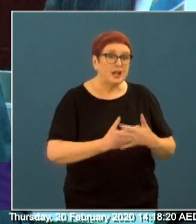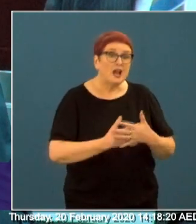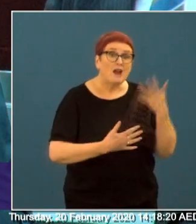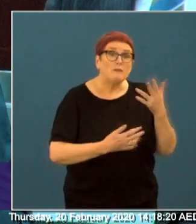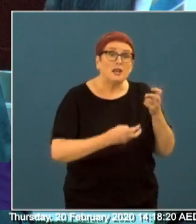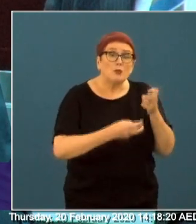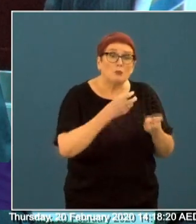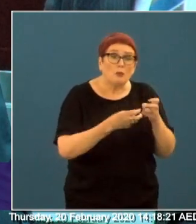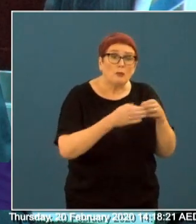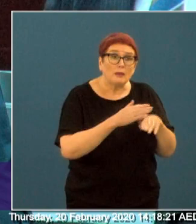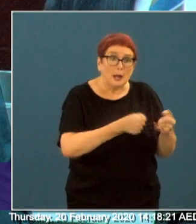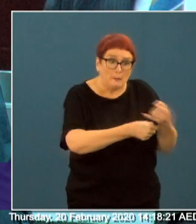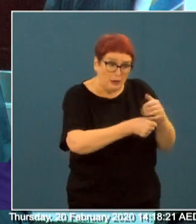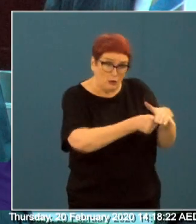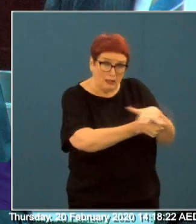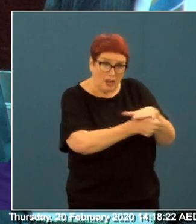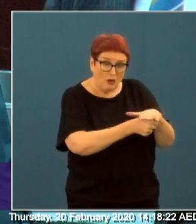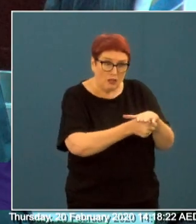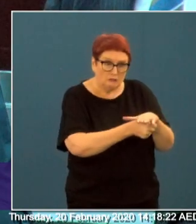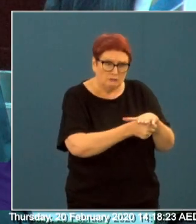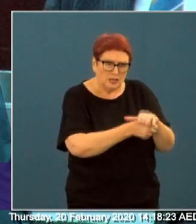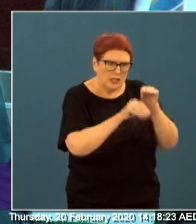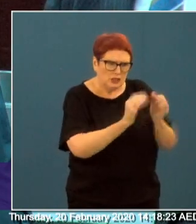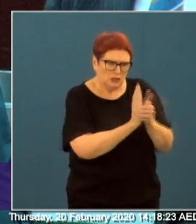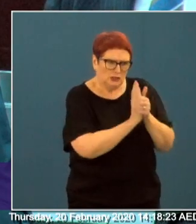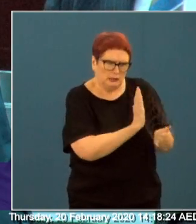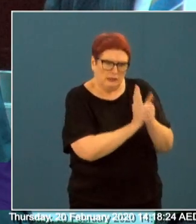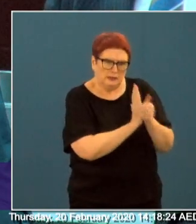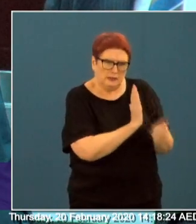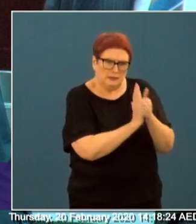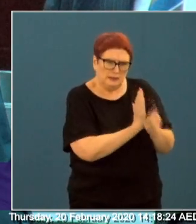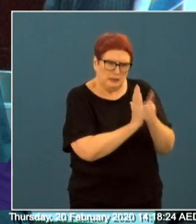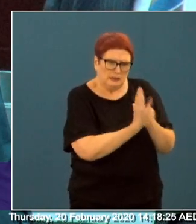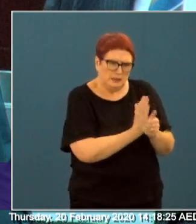technical training and looking at things in a very scientific way.